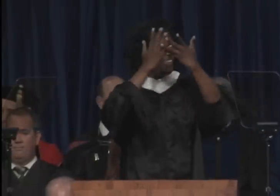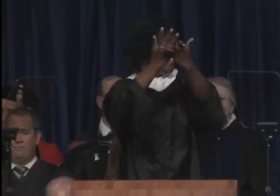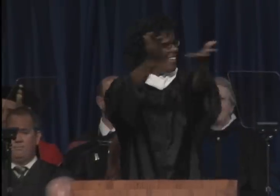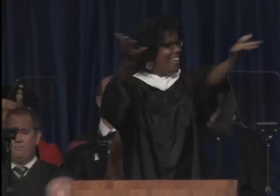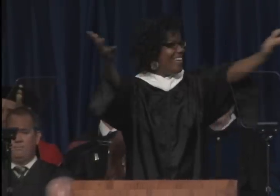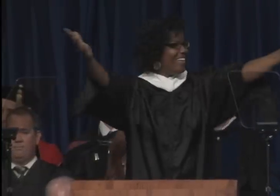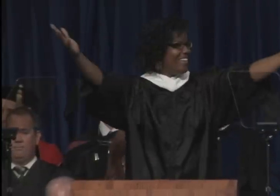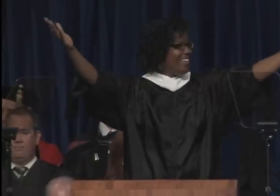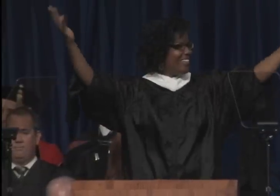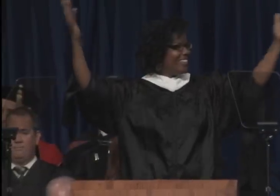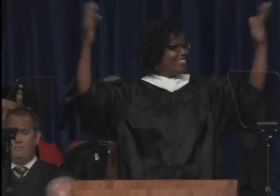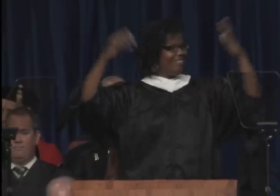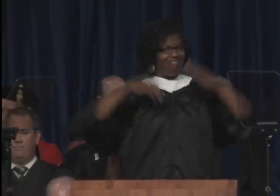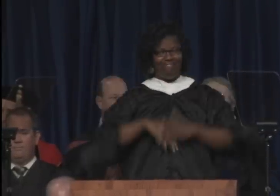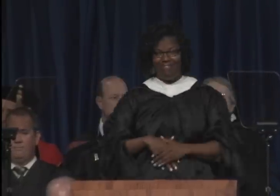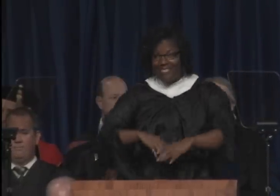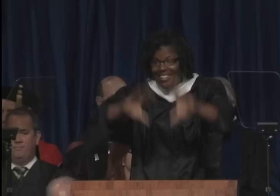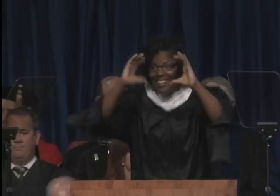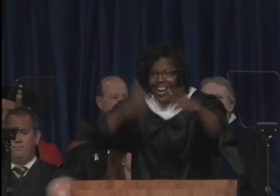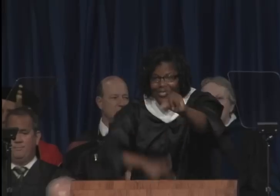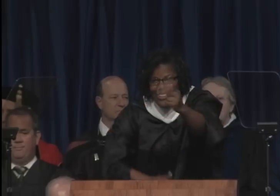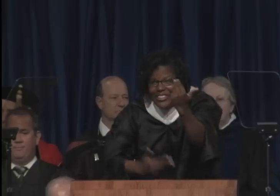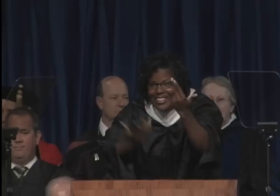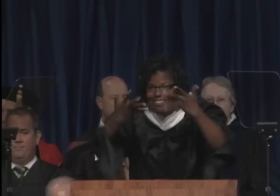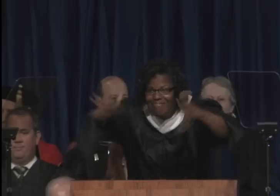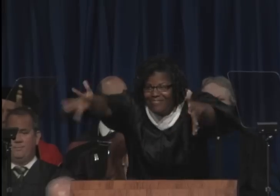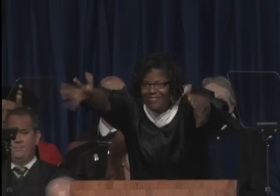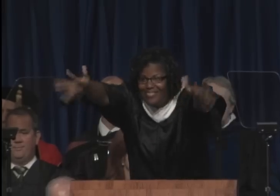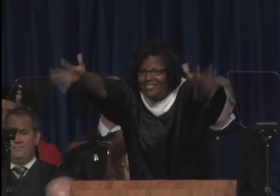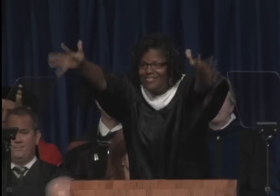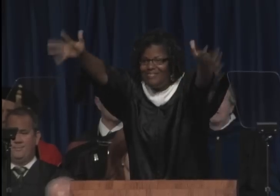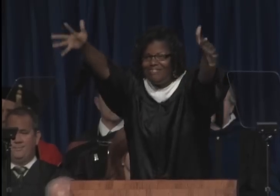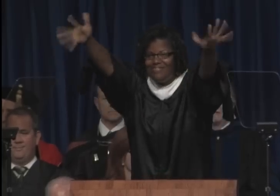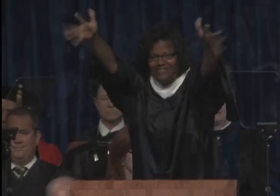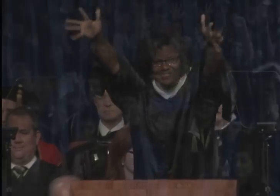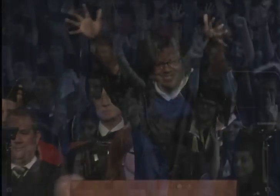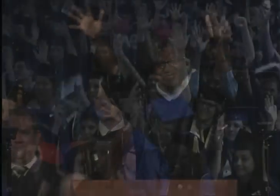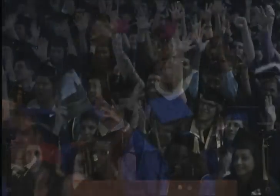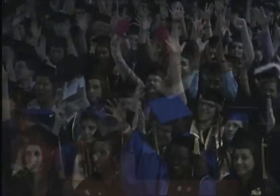members of the Gallaudet community, and the Class of 2013!